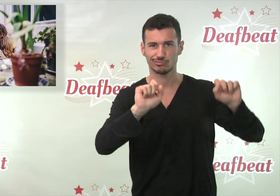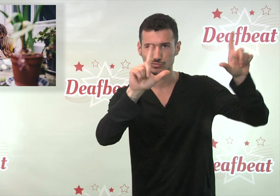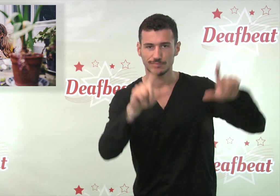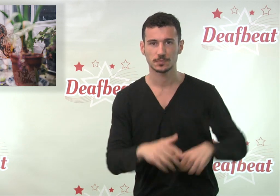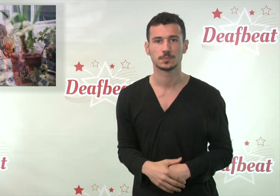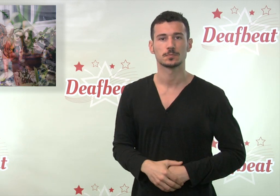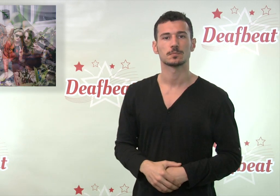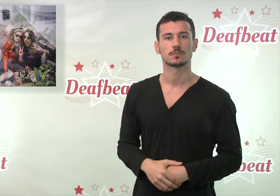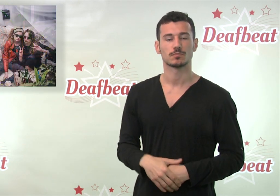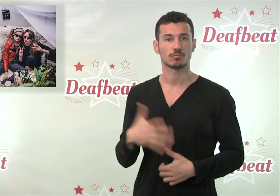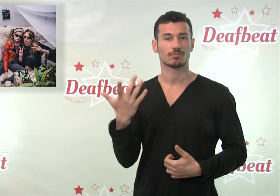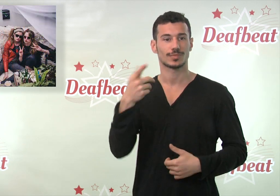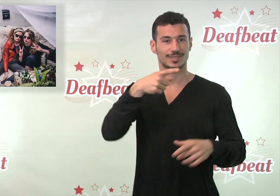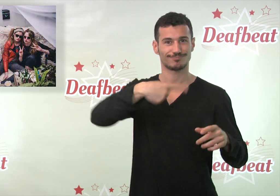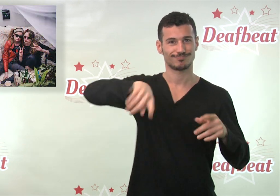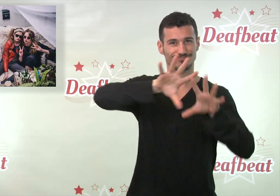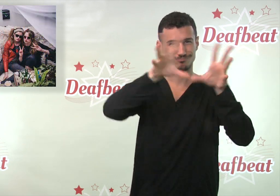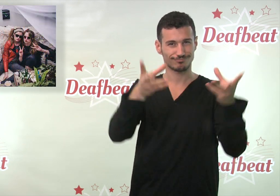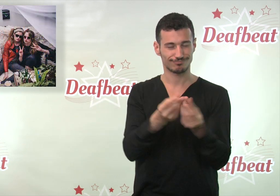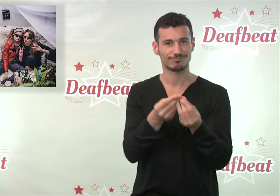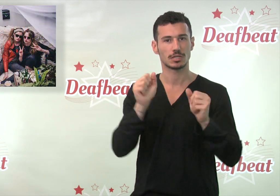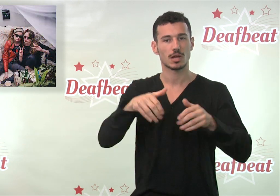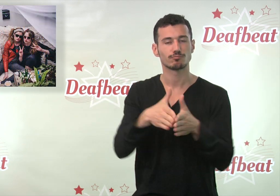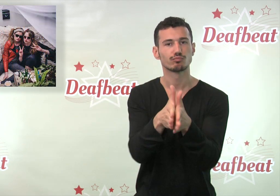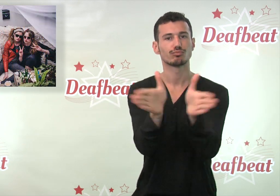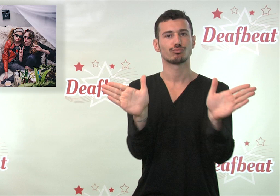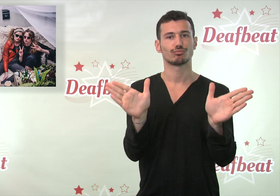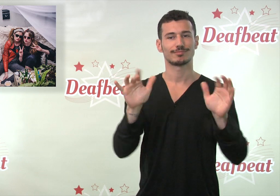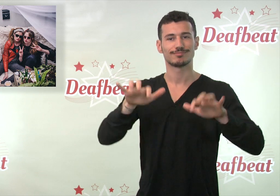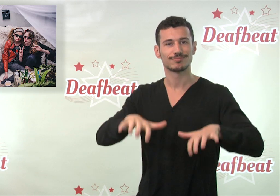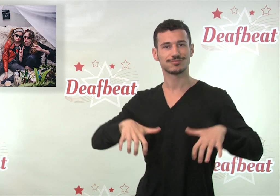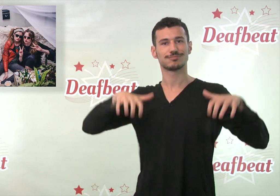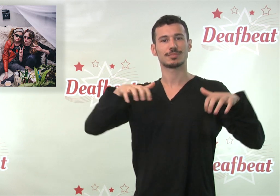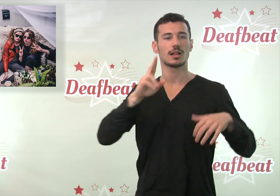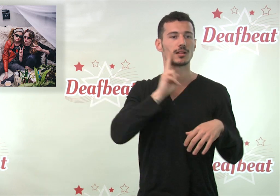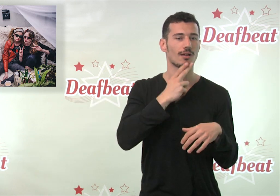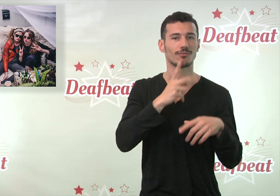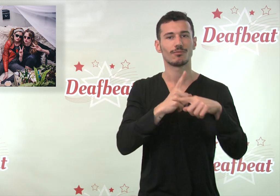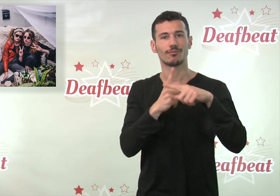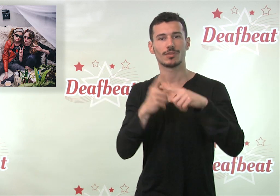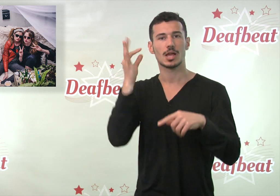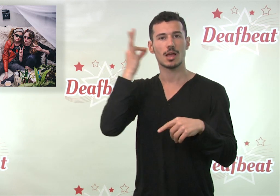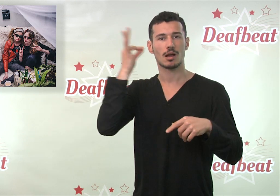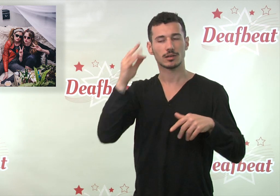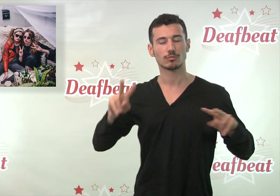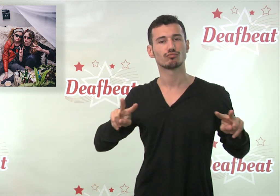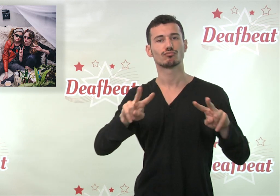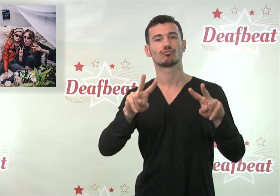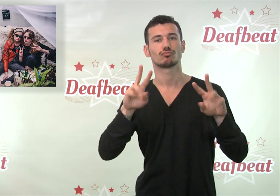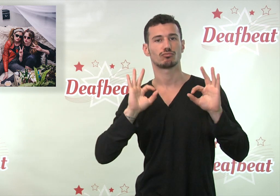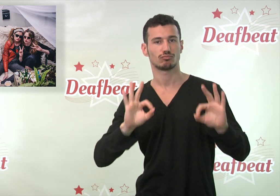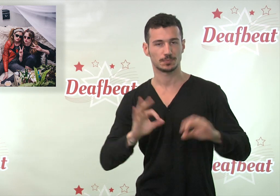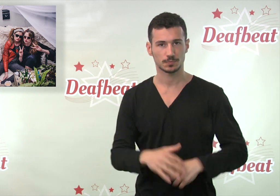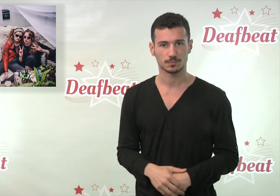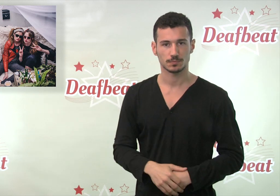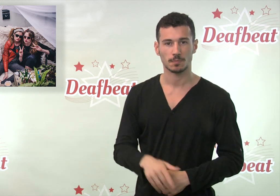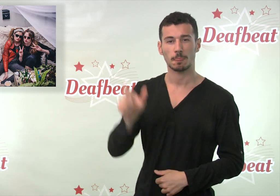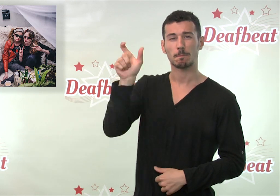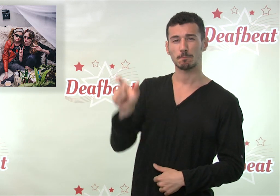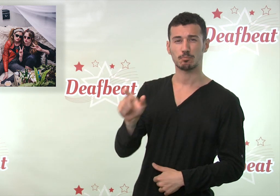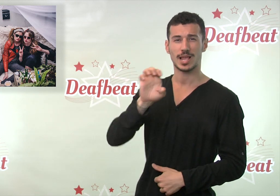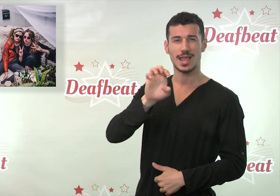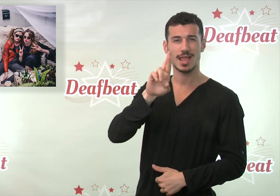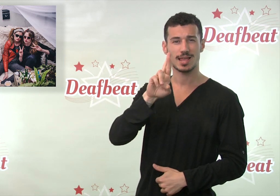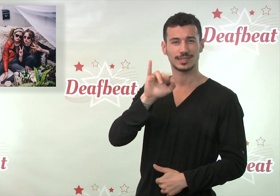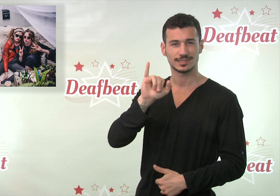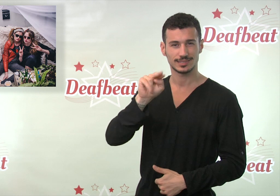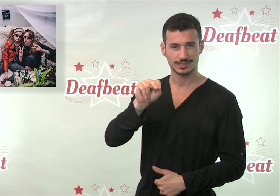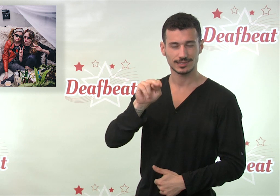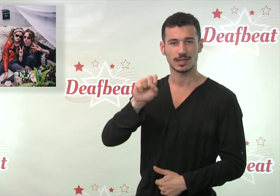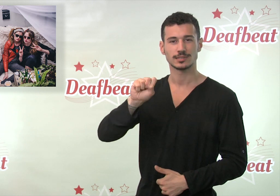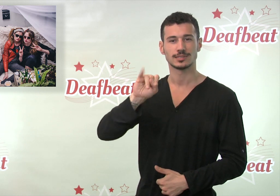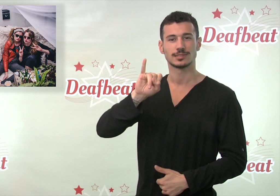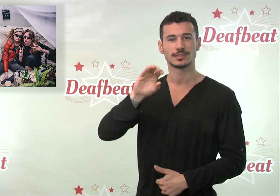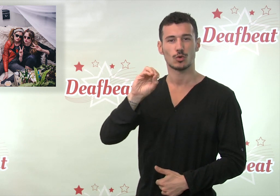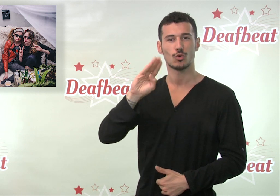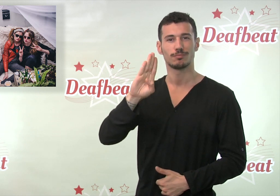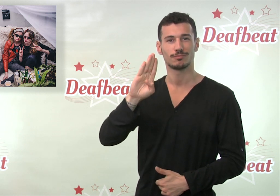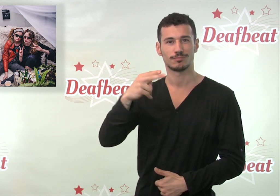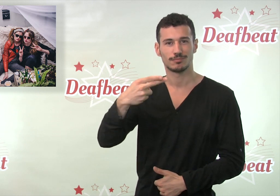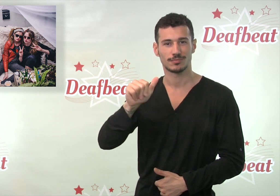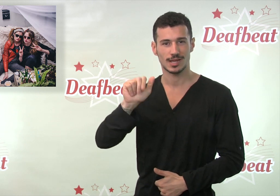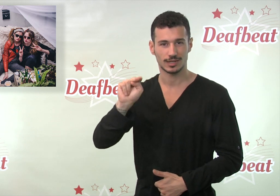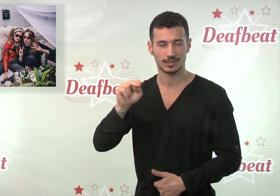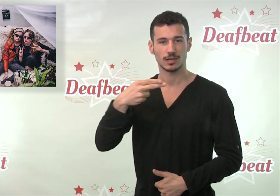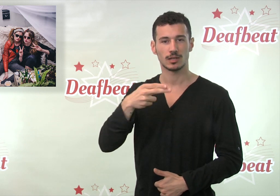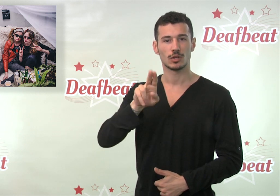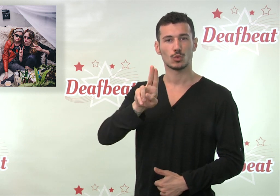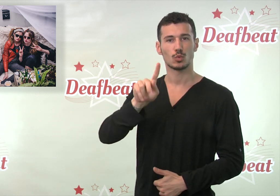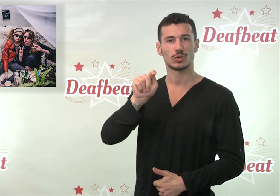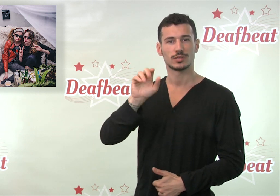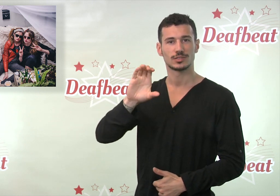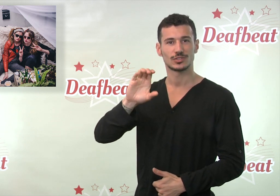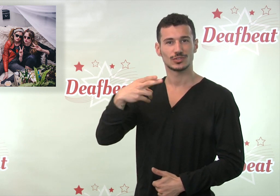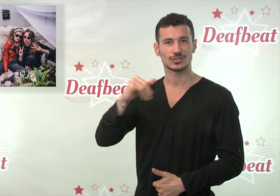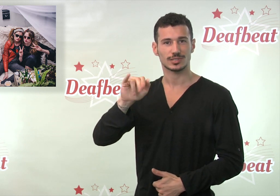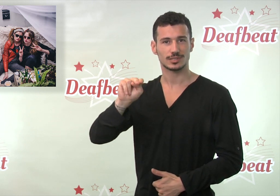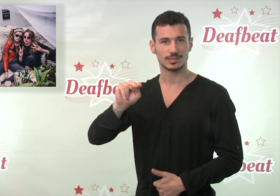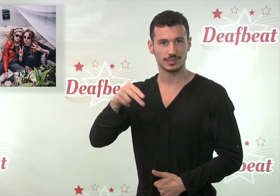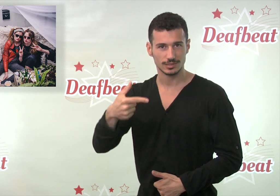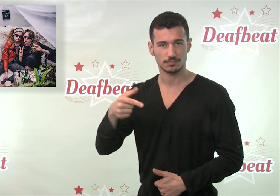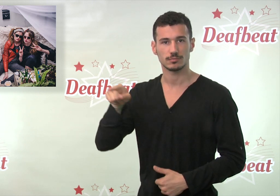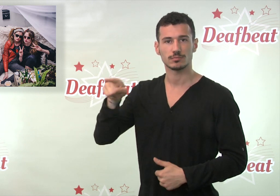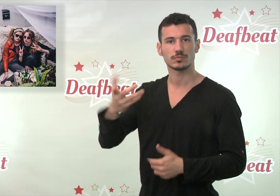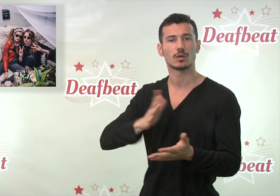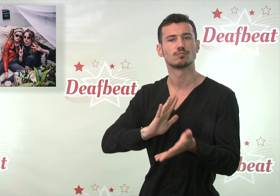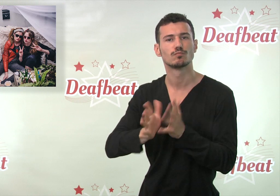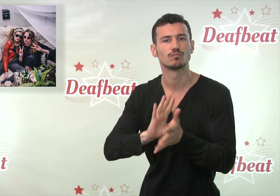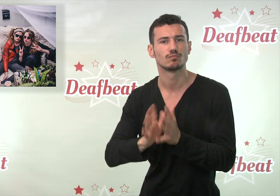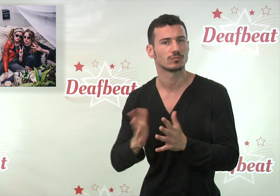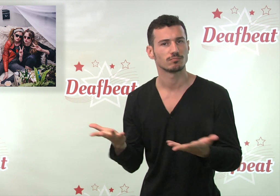to be accessible to both deaf and hearing audiences. Erin Siobhan Hutching, who